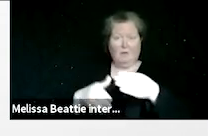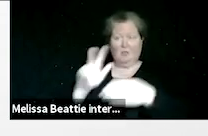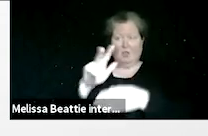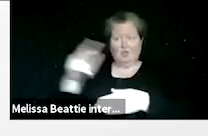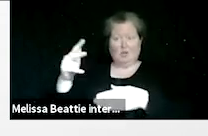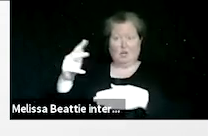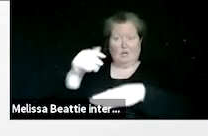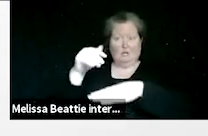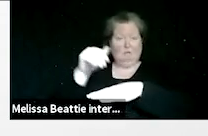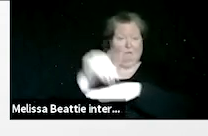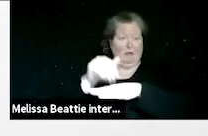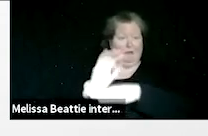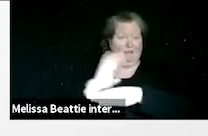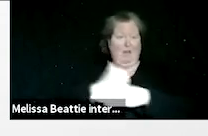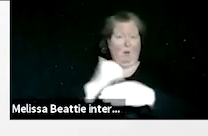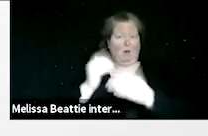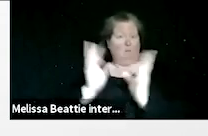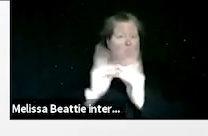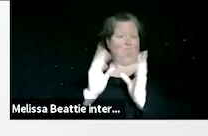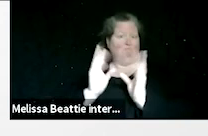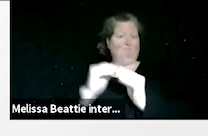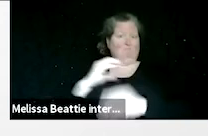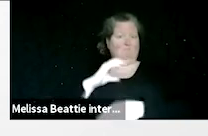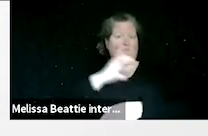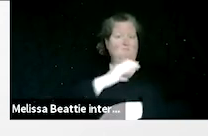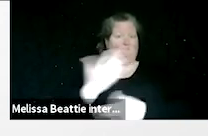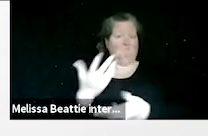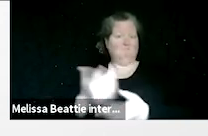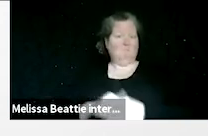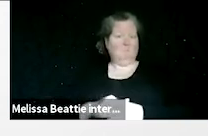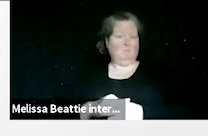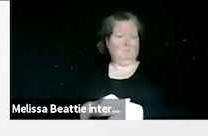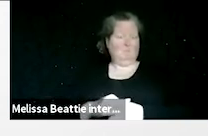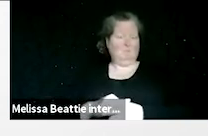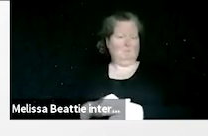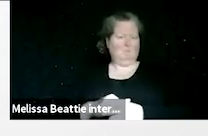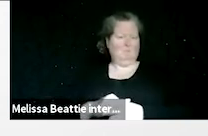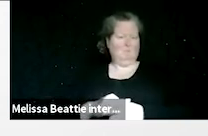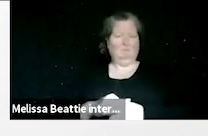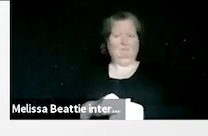Rick Mislan: Again with the crickets. I think we're good, though.